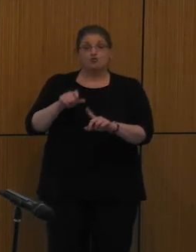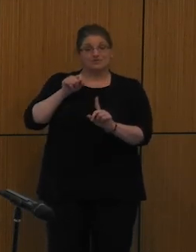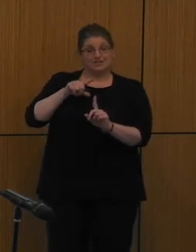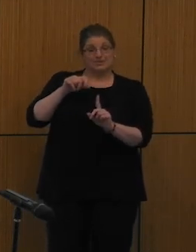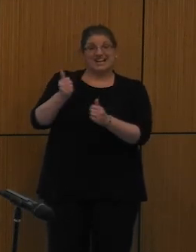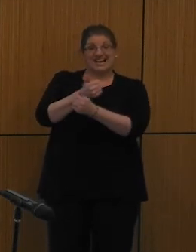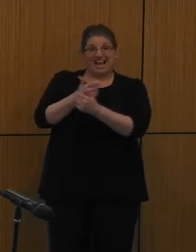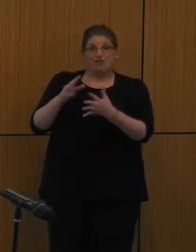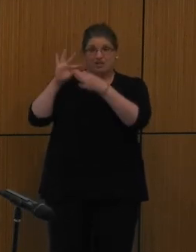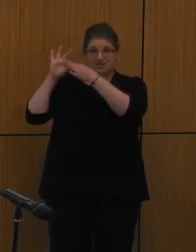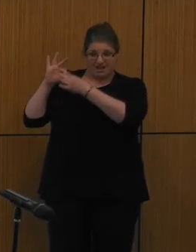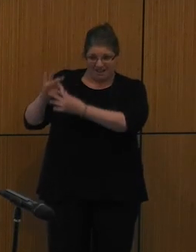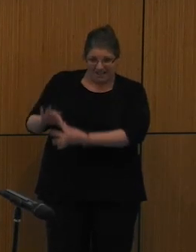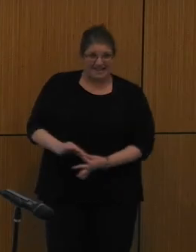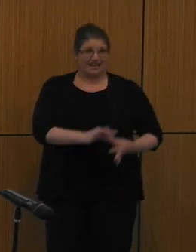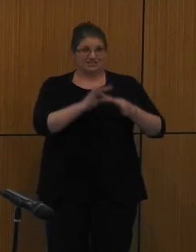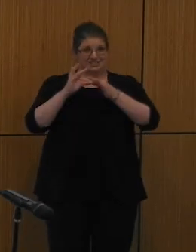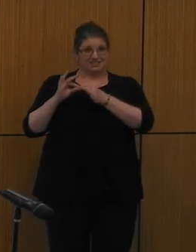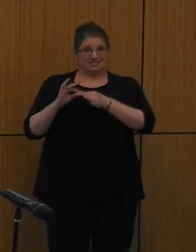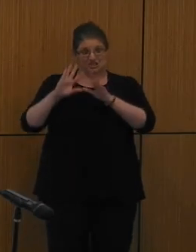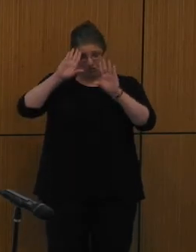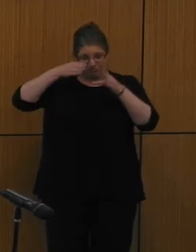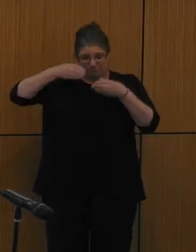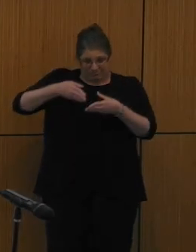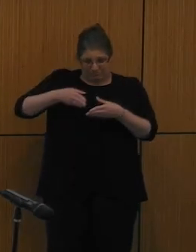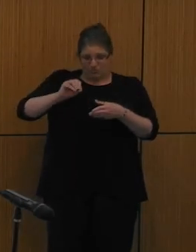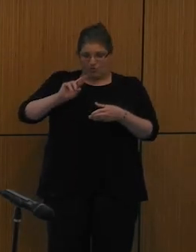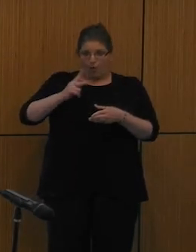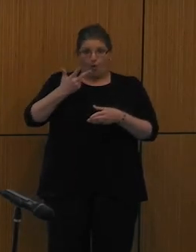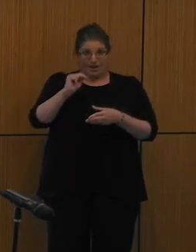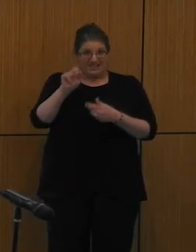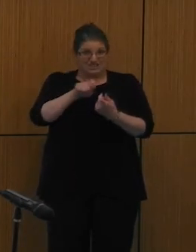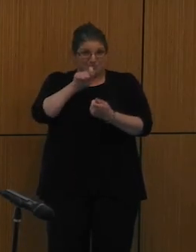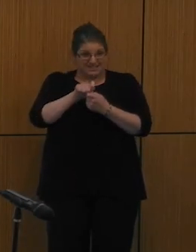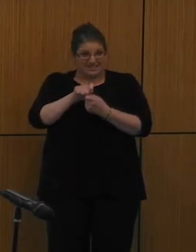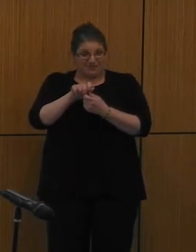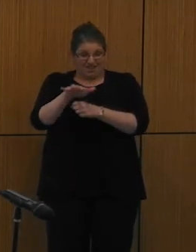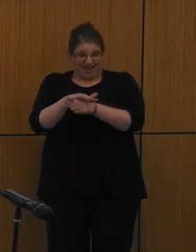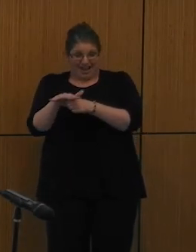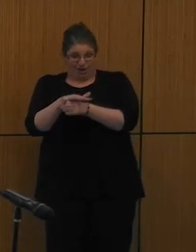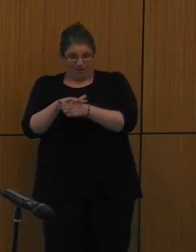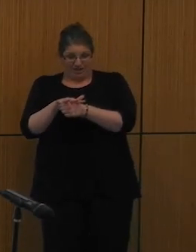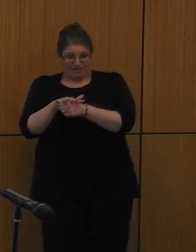So in other words, can we target organ specific parts of this nerve and try to avoid some of these side effects?